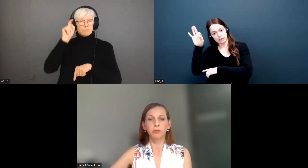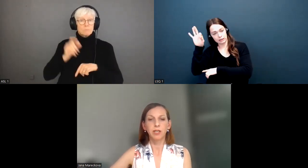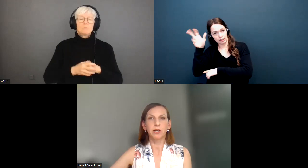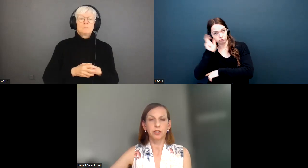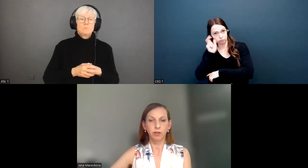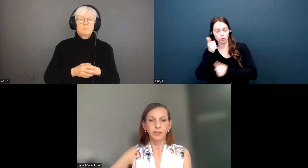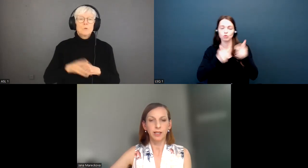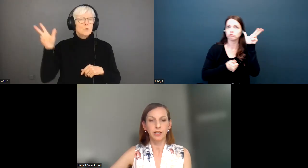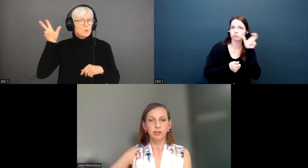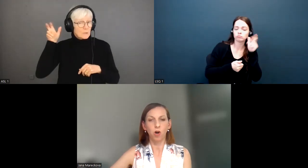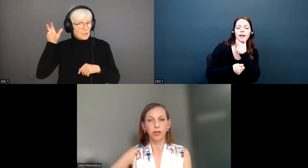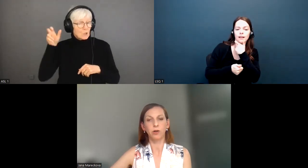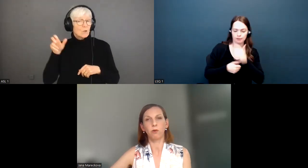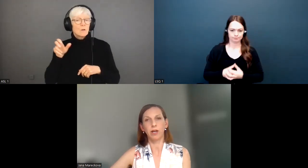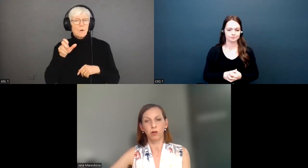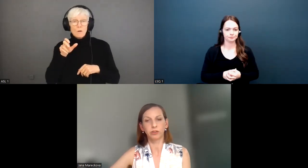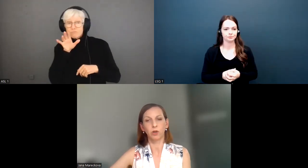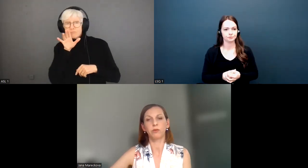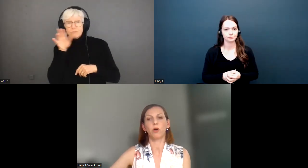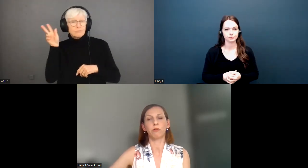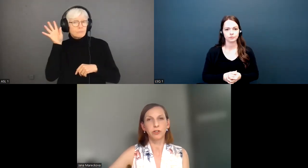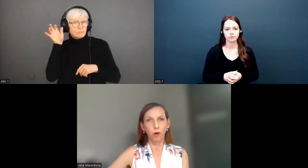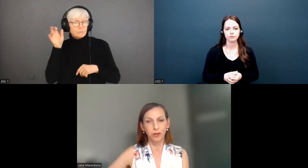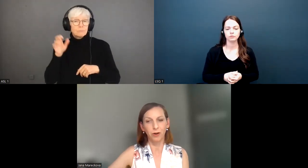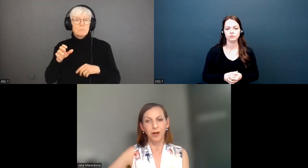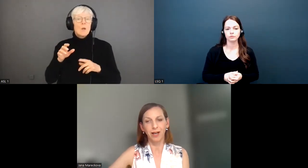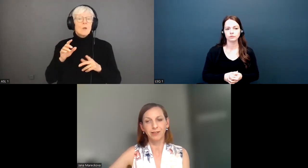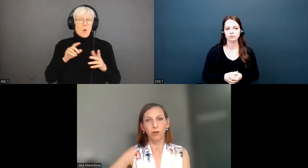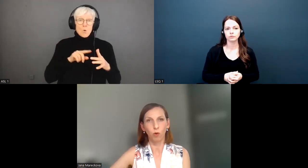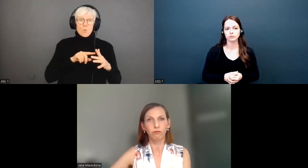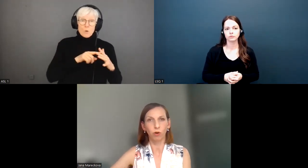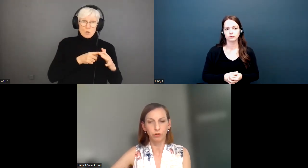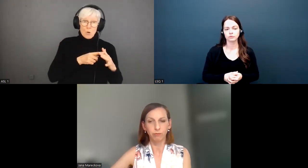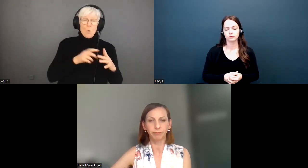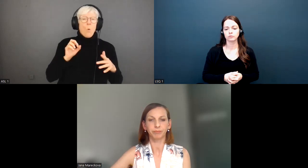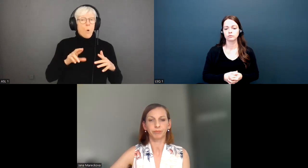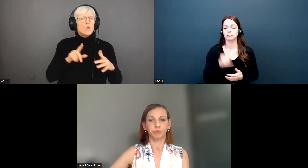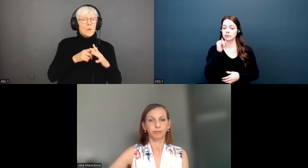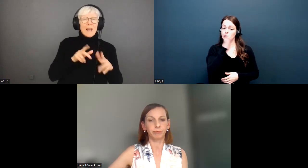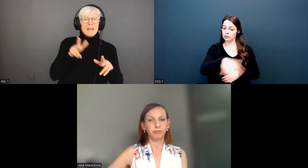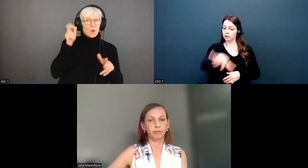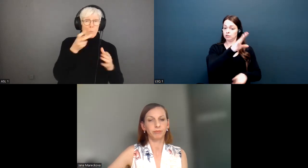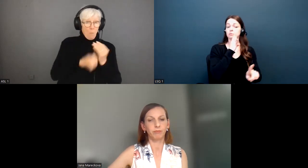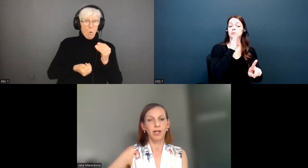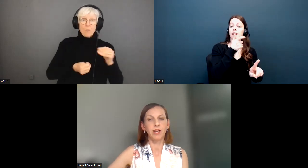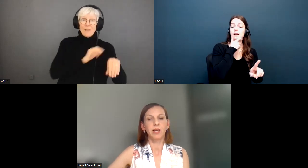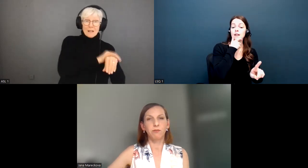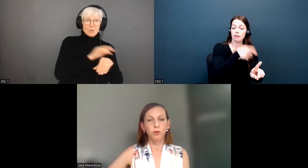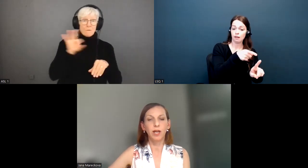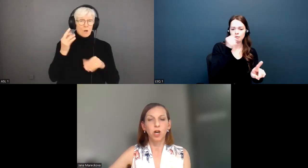to hear the translated audio and also the original audio at a lower volume. If you cannot